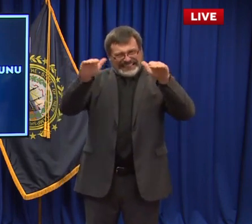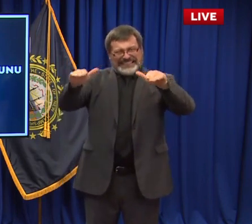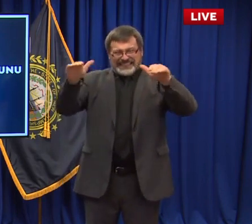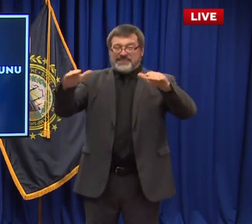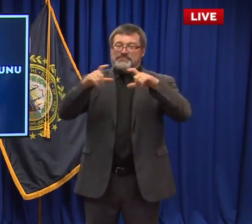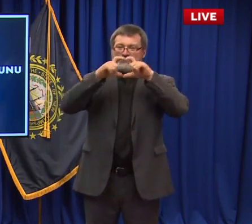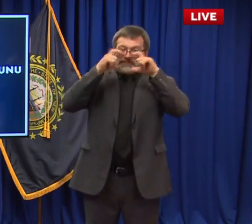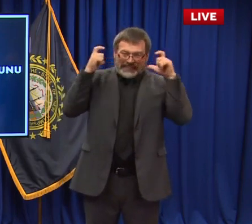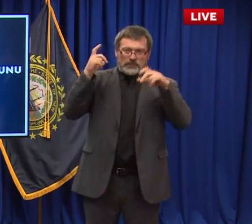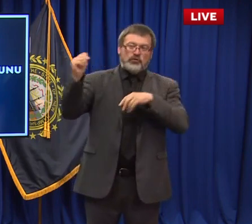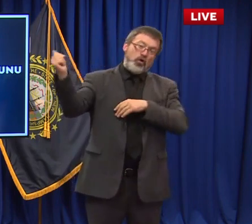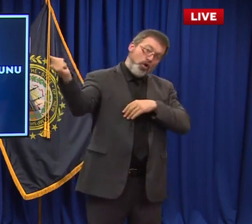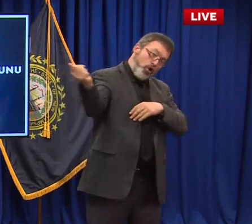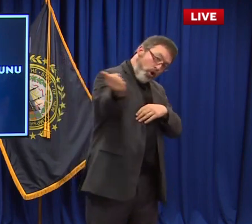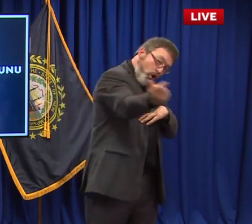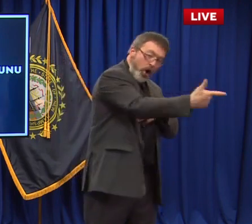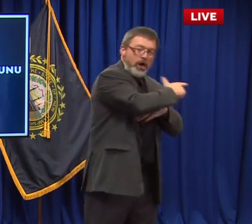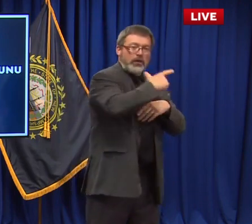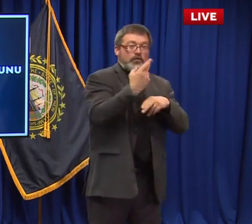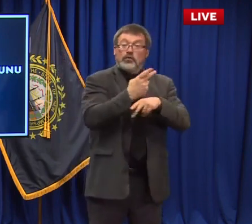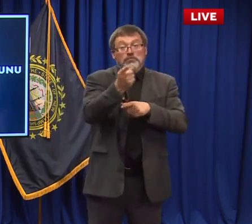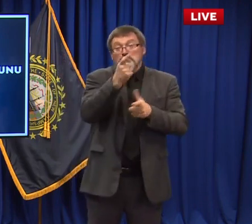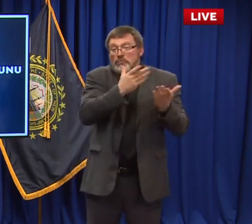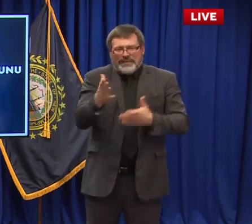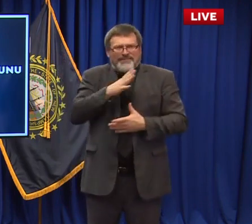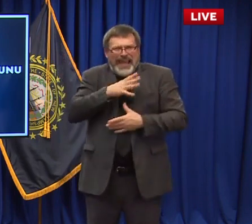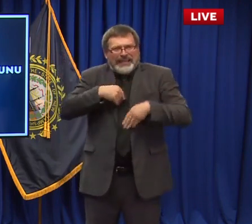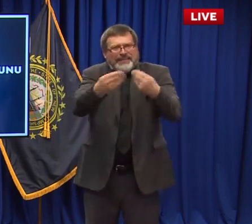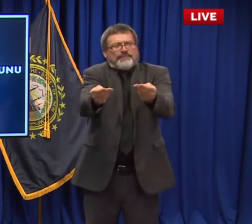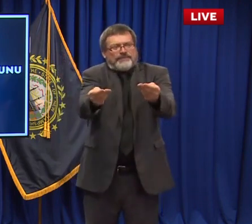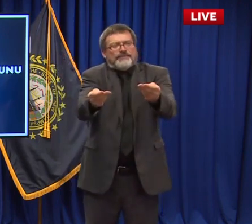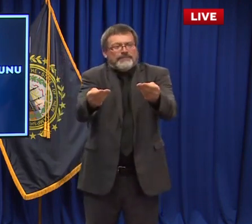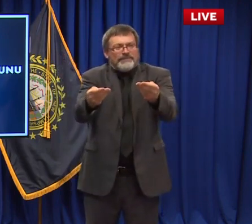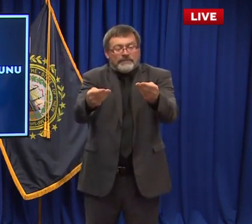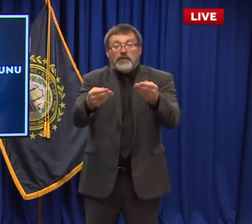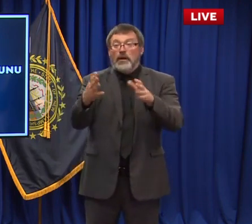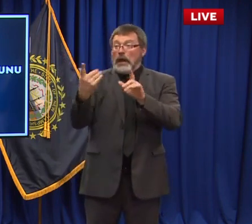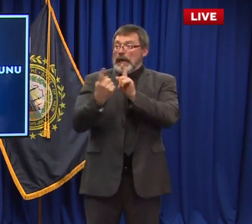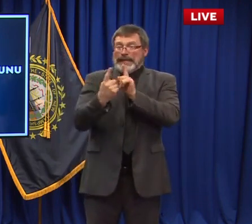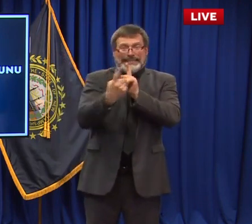THERE WILL BE HAND SANITIZER AT THE EVENT. WE ARE ENCOURAGING THE PHYSICAL DISTANCE.